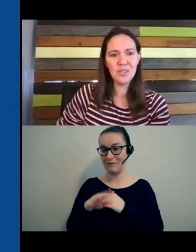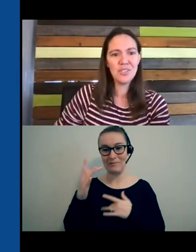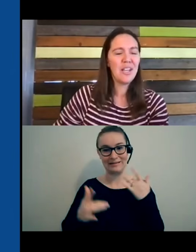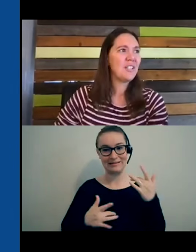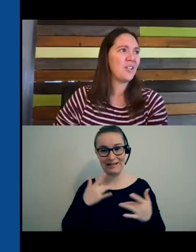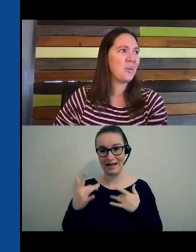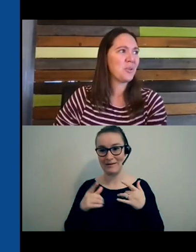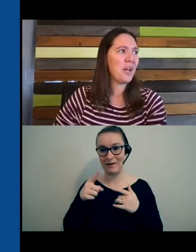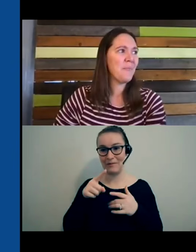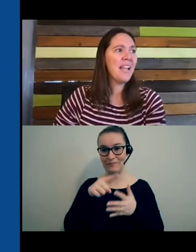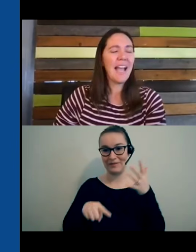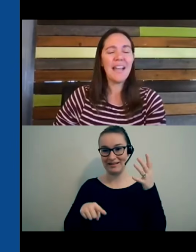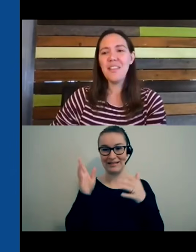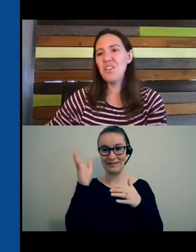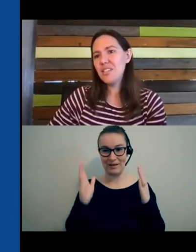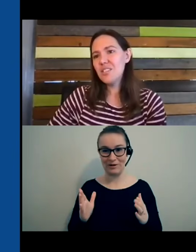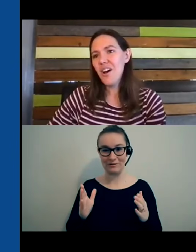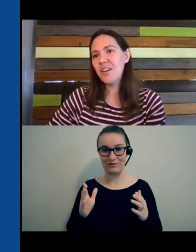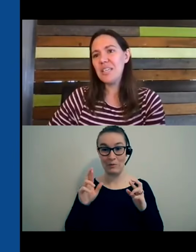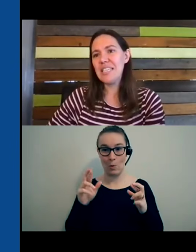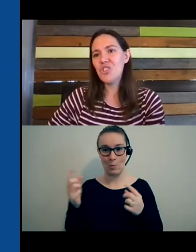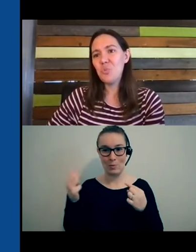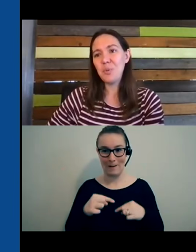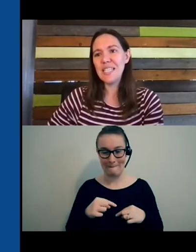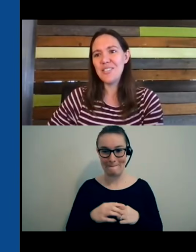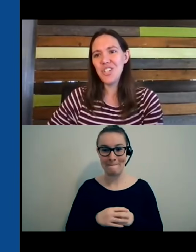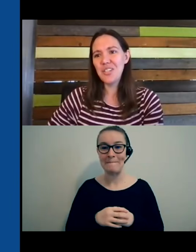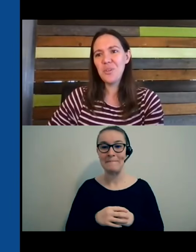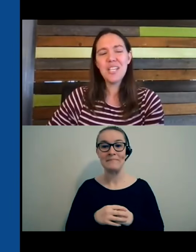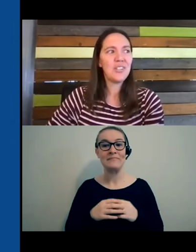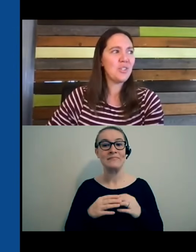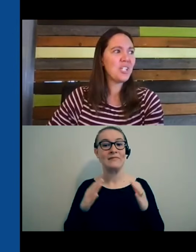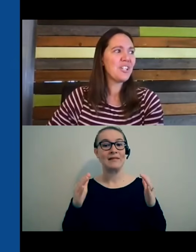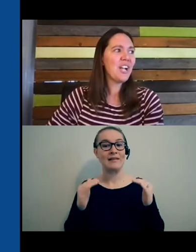So I hope you'll come. And then the next talk in -- will be in January in the new year